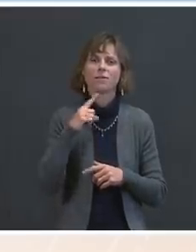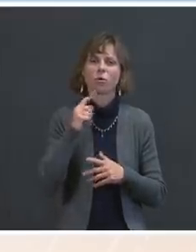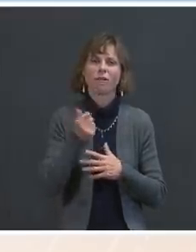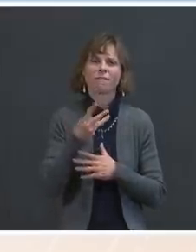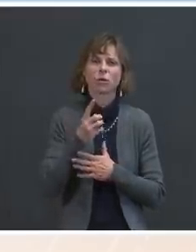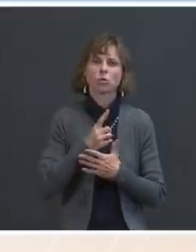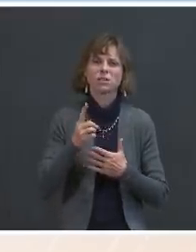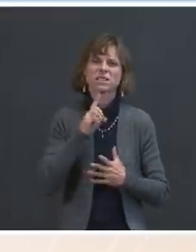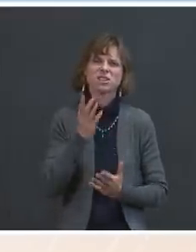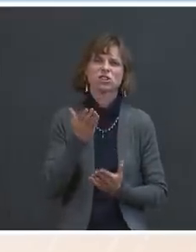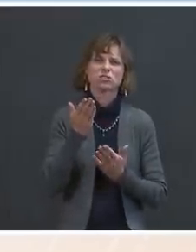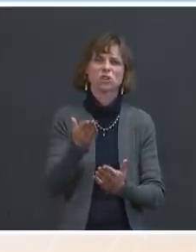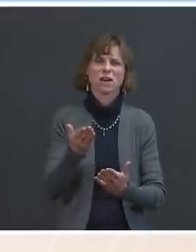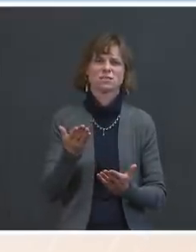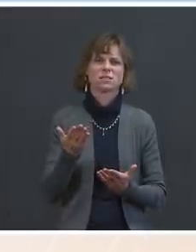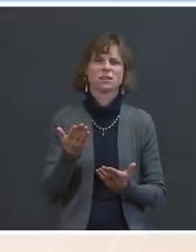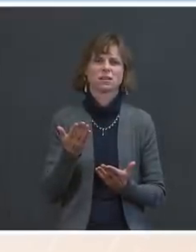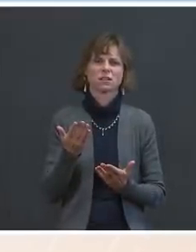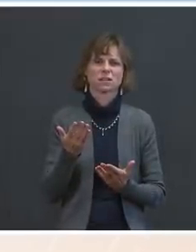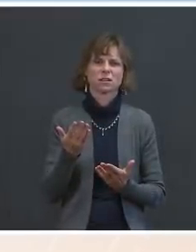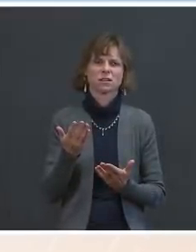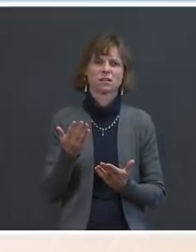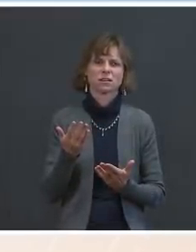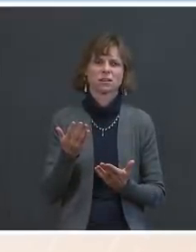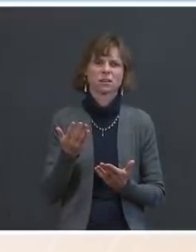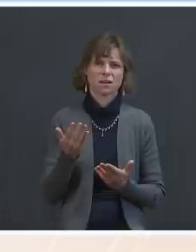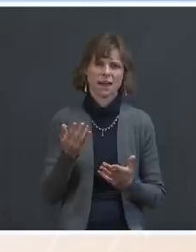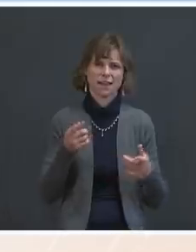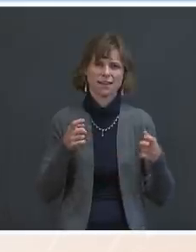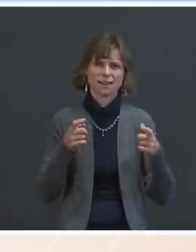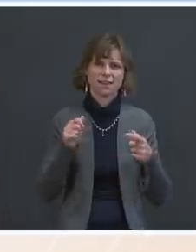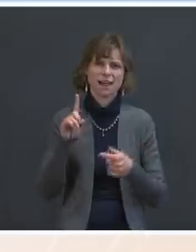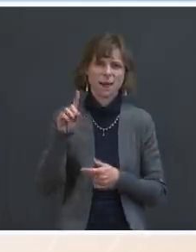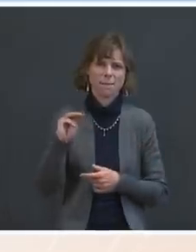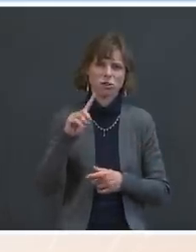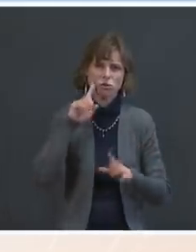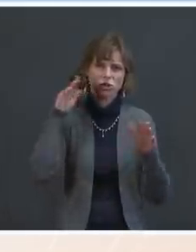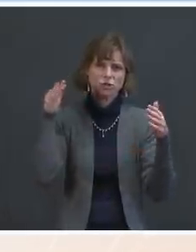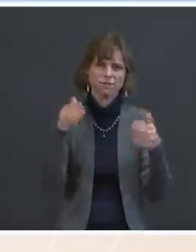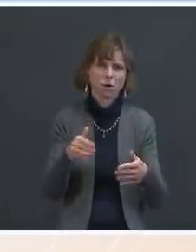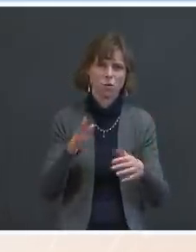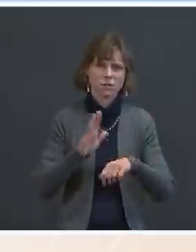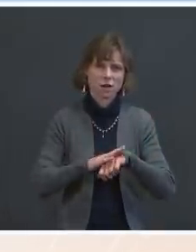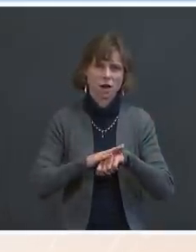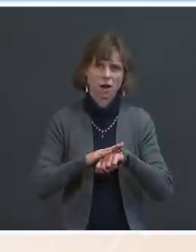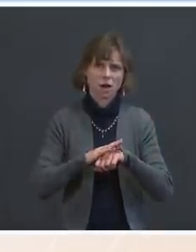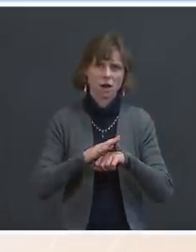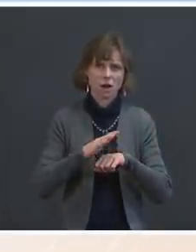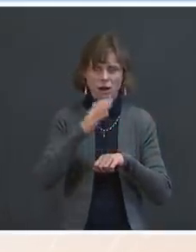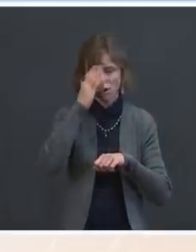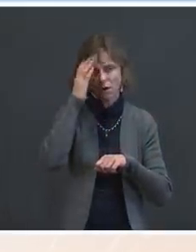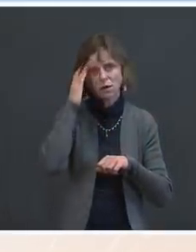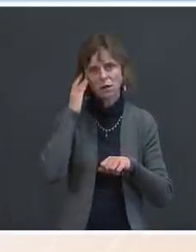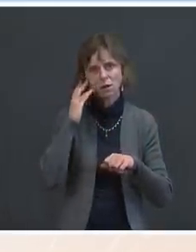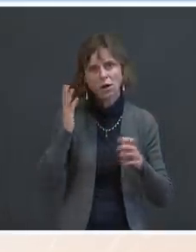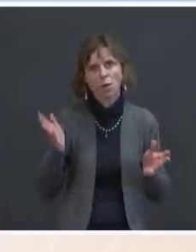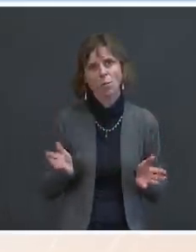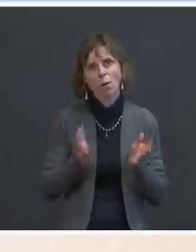suggesting that there was going to be this time period where the administration is focused on, you know, promoting the bill that just passed.